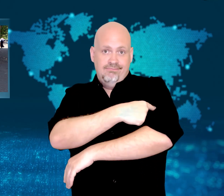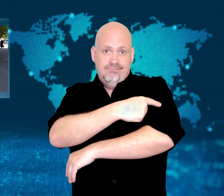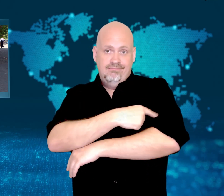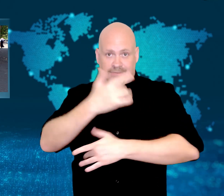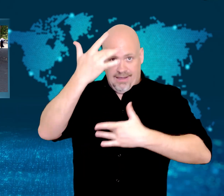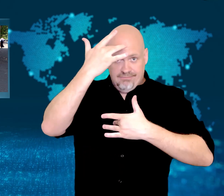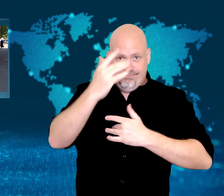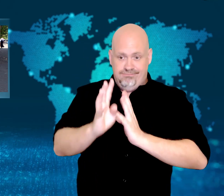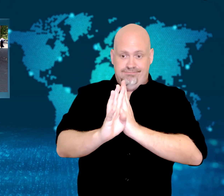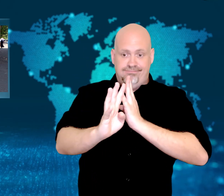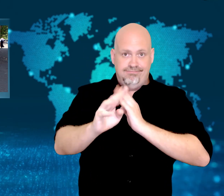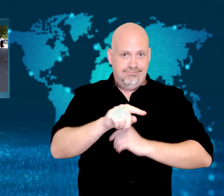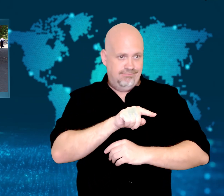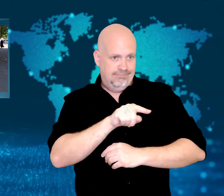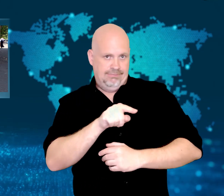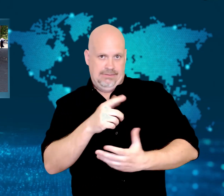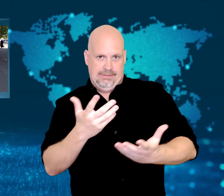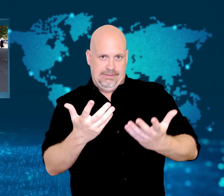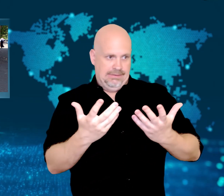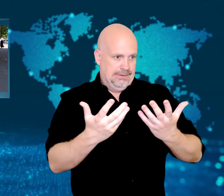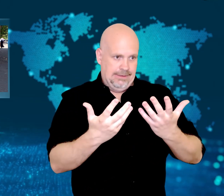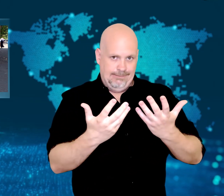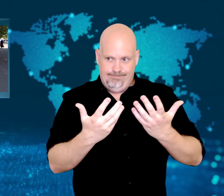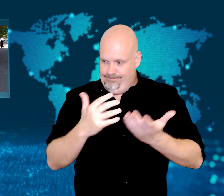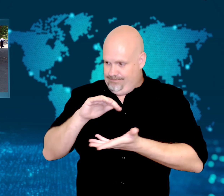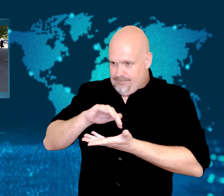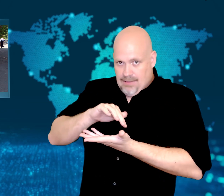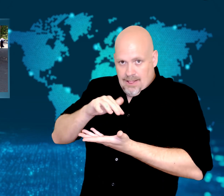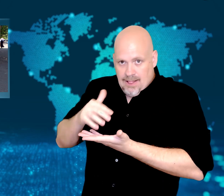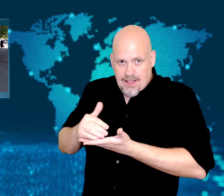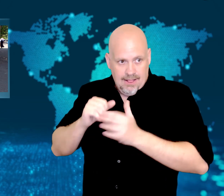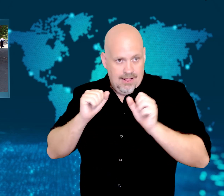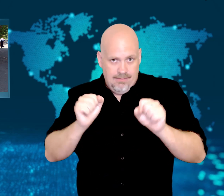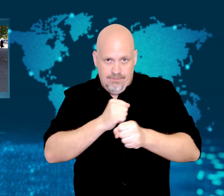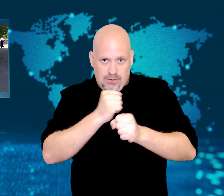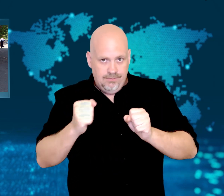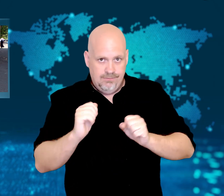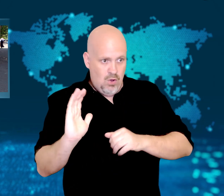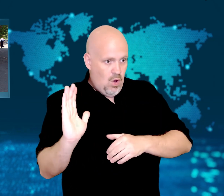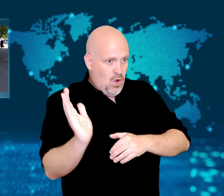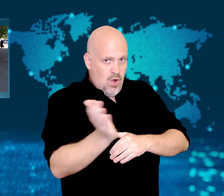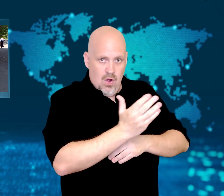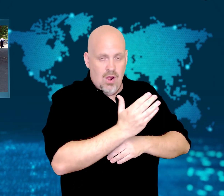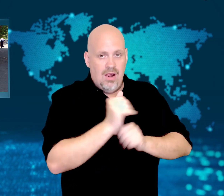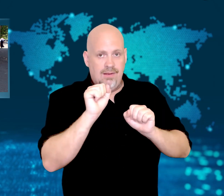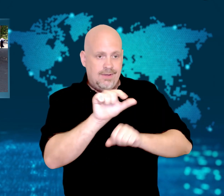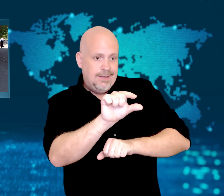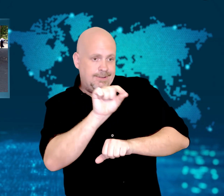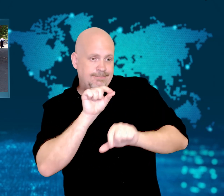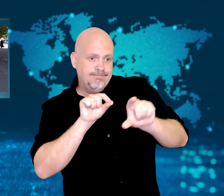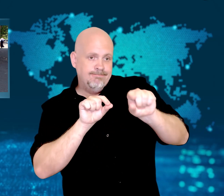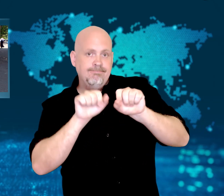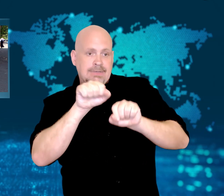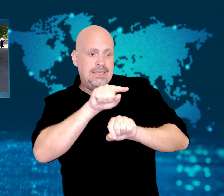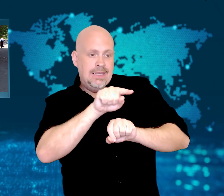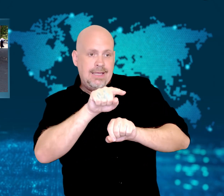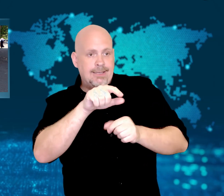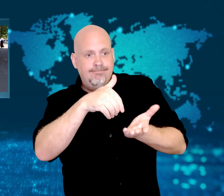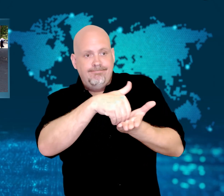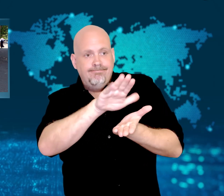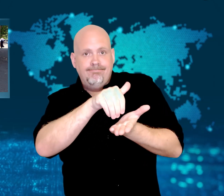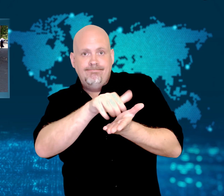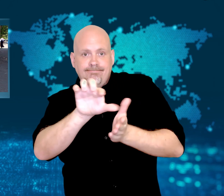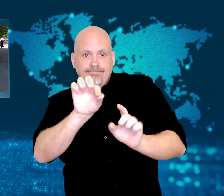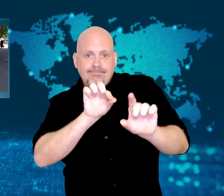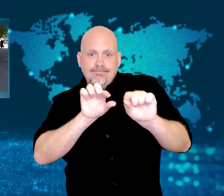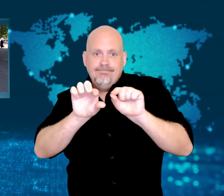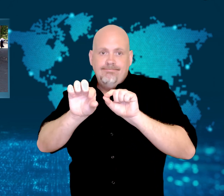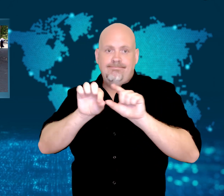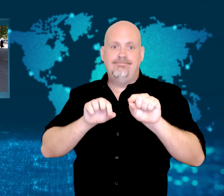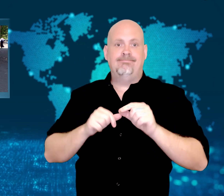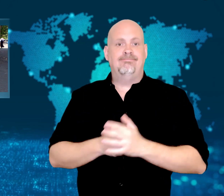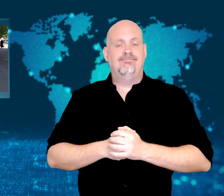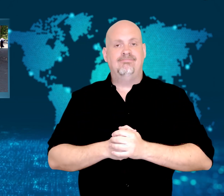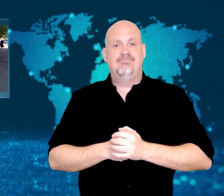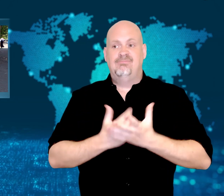Some fear they will be asked to perform surgery without pain relief